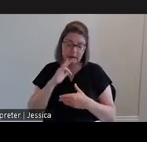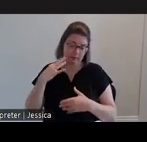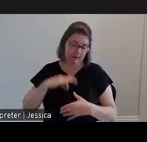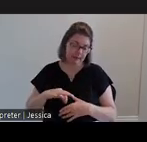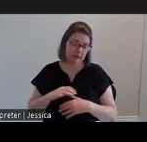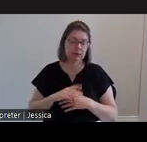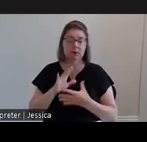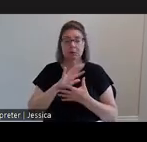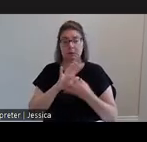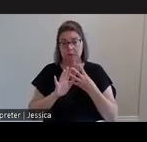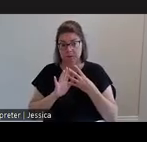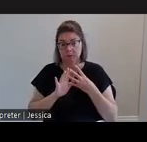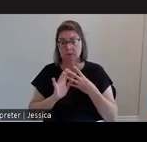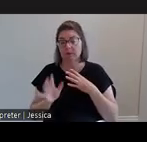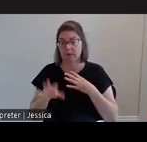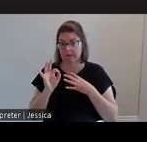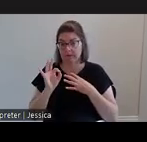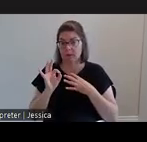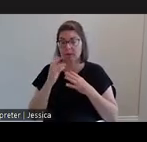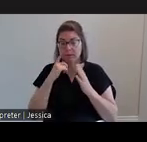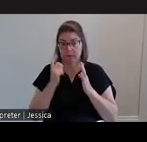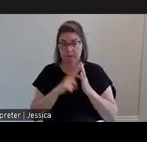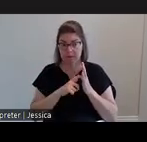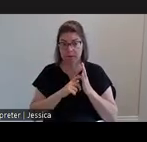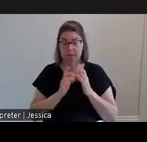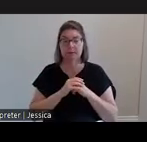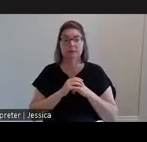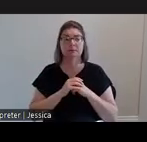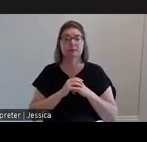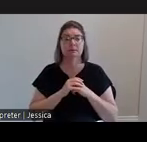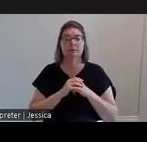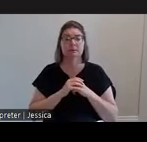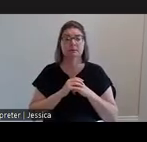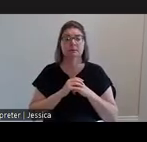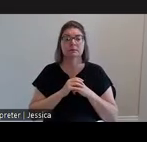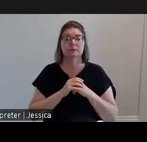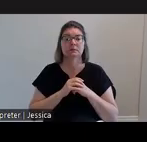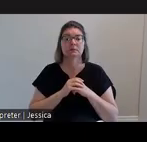that I kind of came to when potentially, you know, collaborating with a student